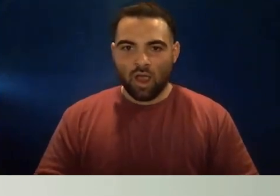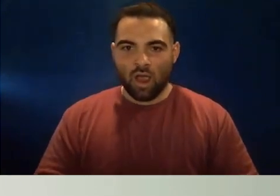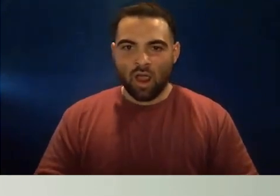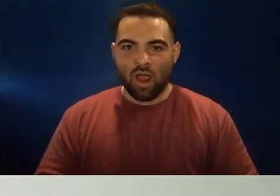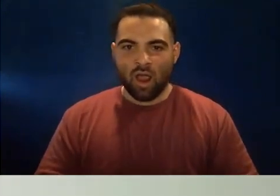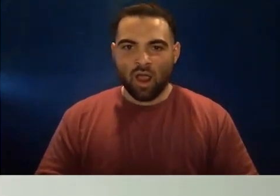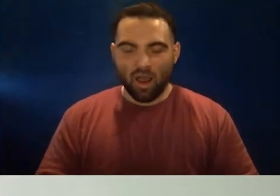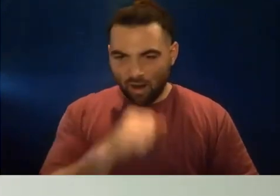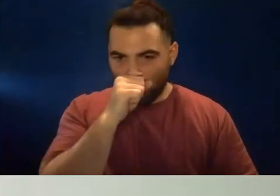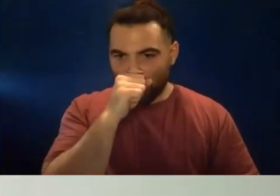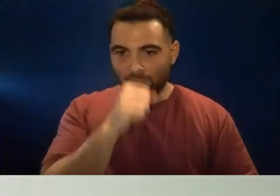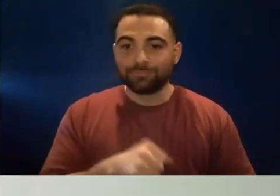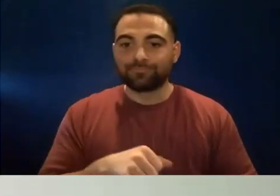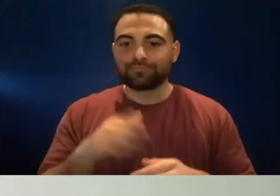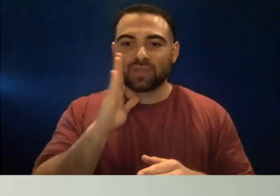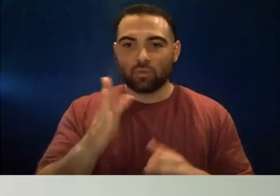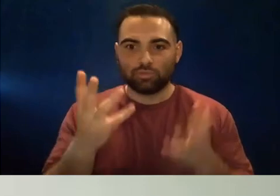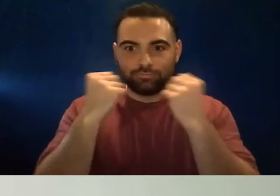the 15 years that they claimed a few years ago.